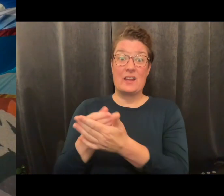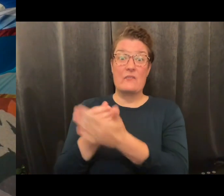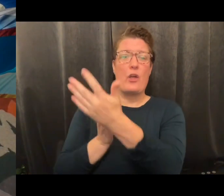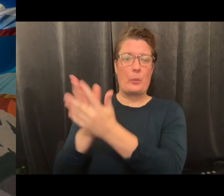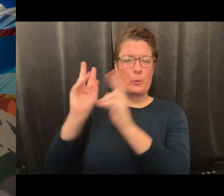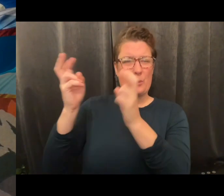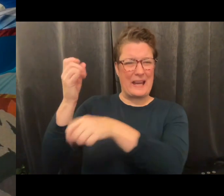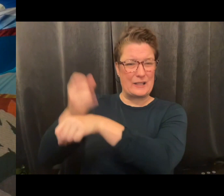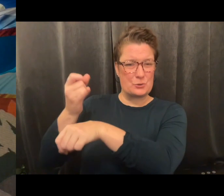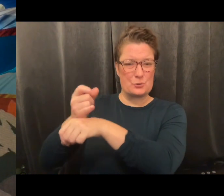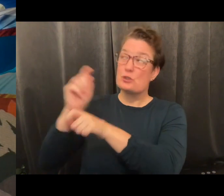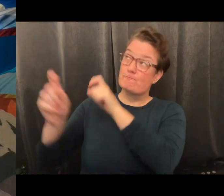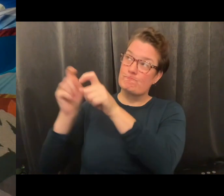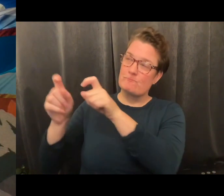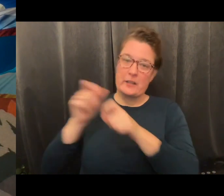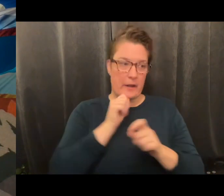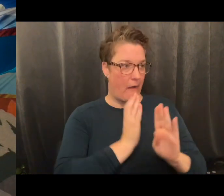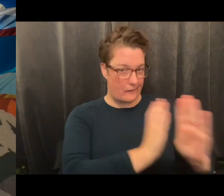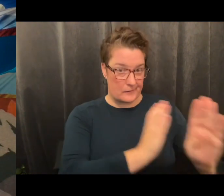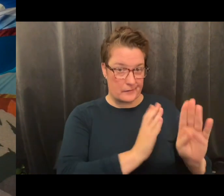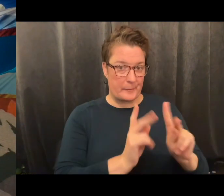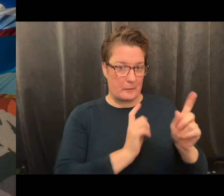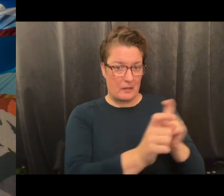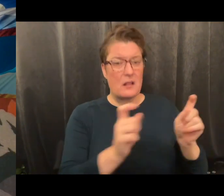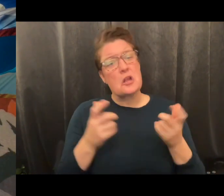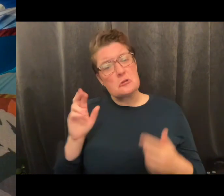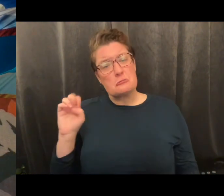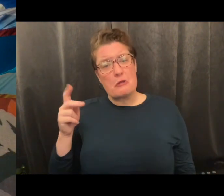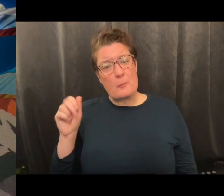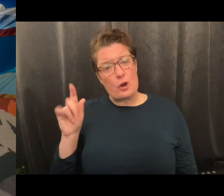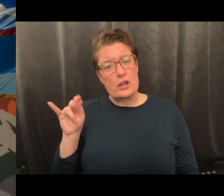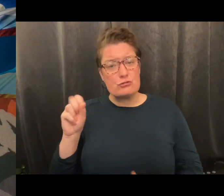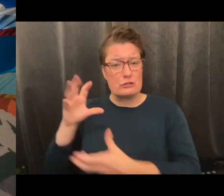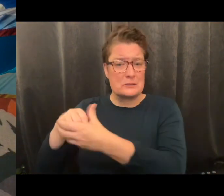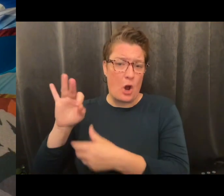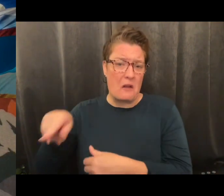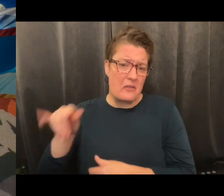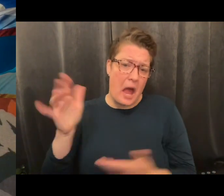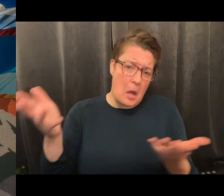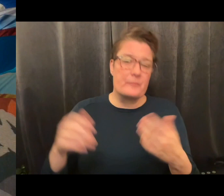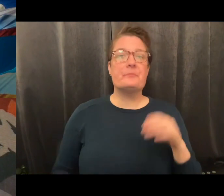Rebekah: I do want to say that you all are invited to come and we welcome that.